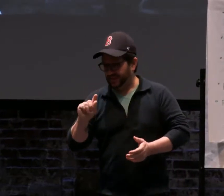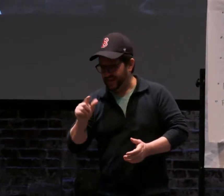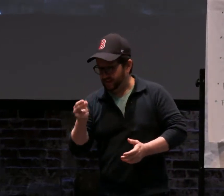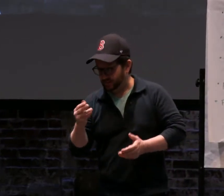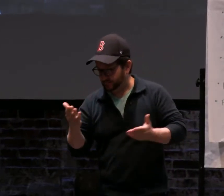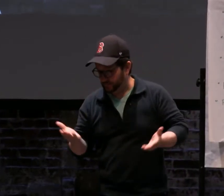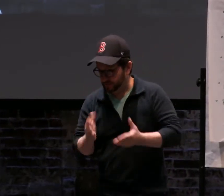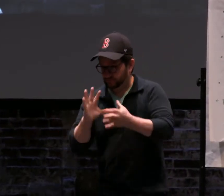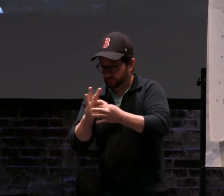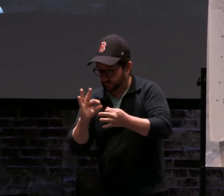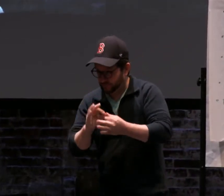Ethan speaking.